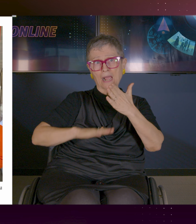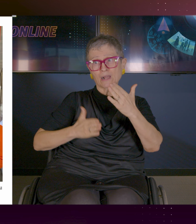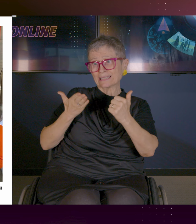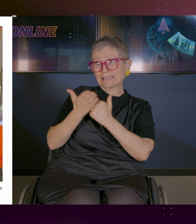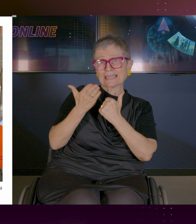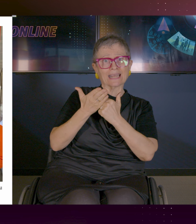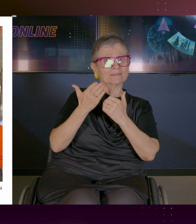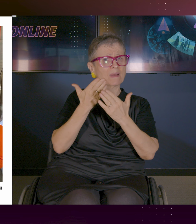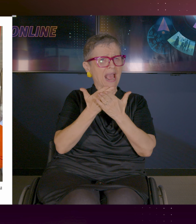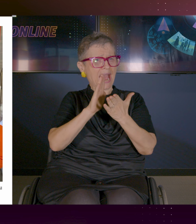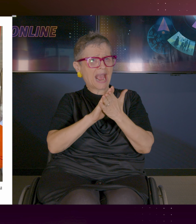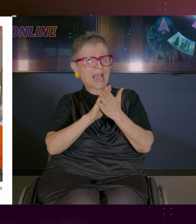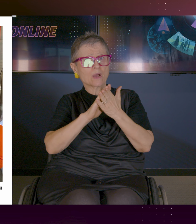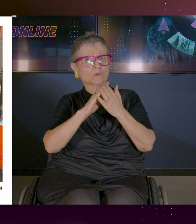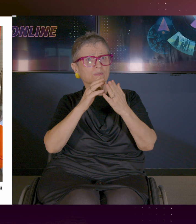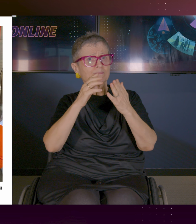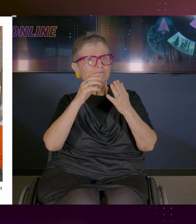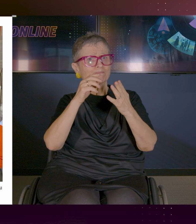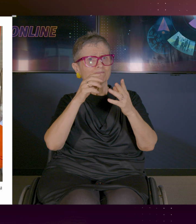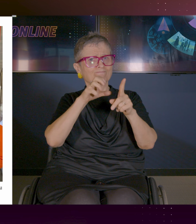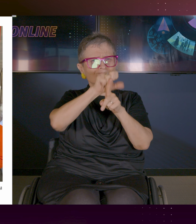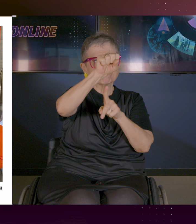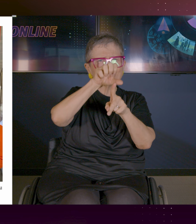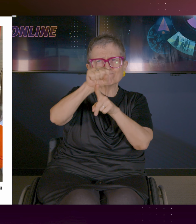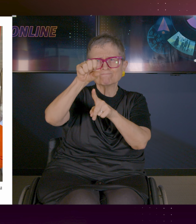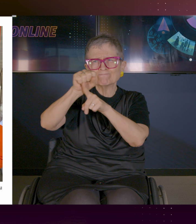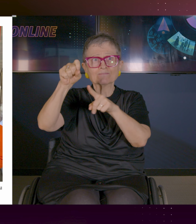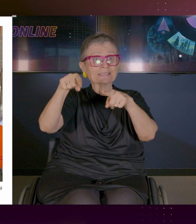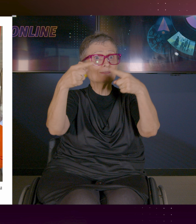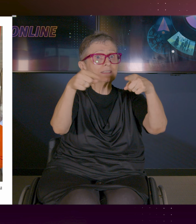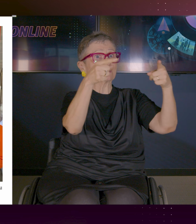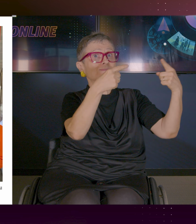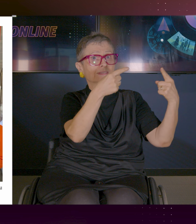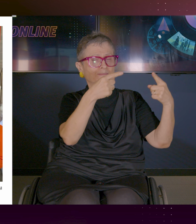experience about access and talk about different improvements that we can make